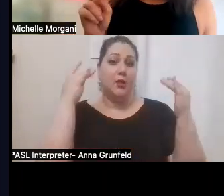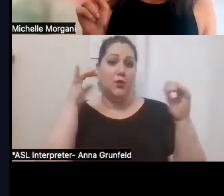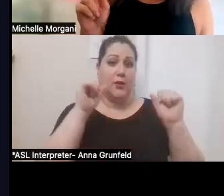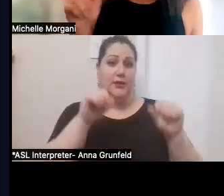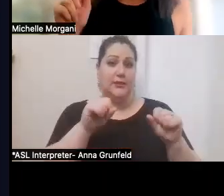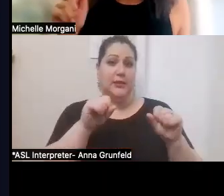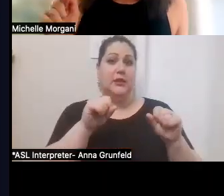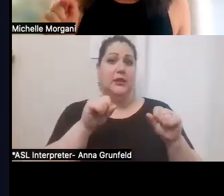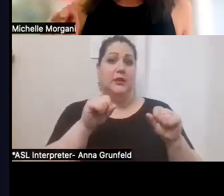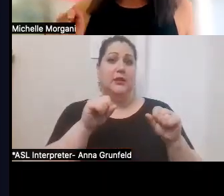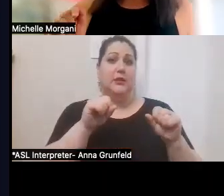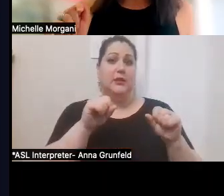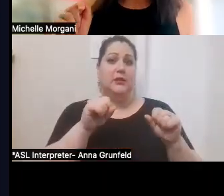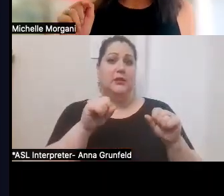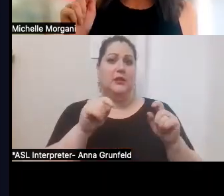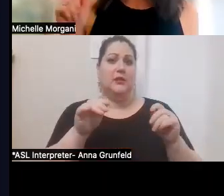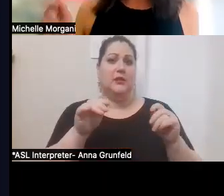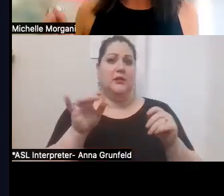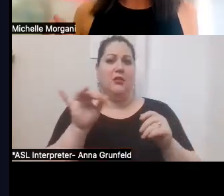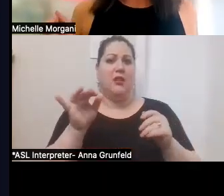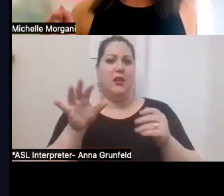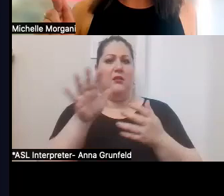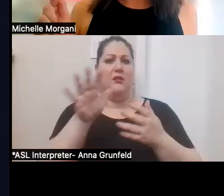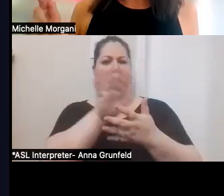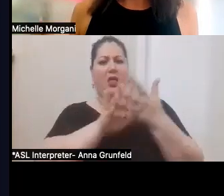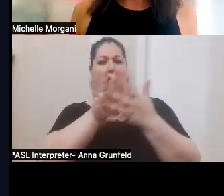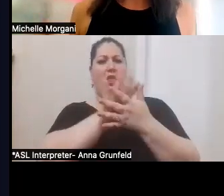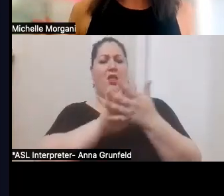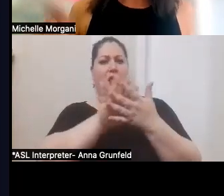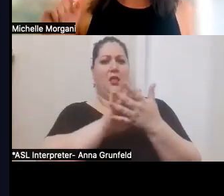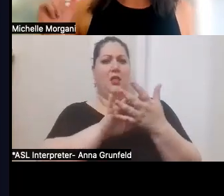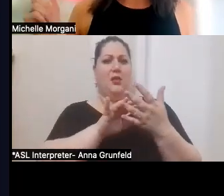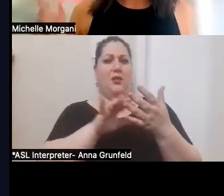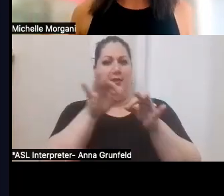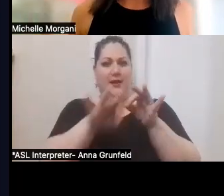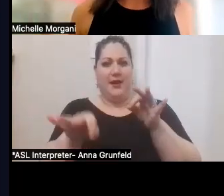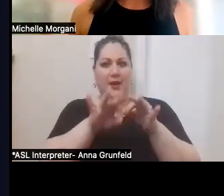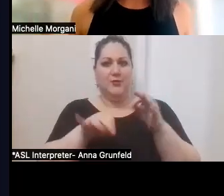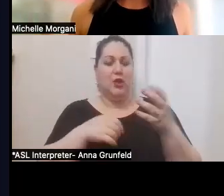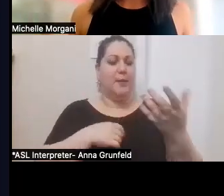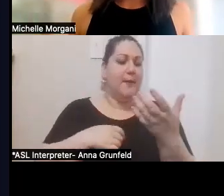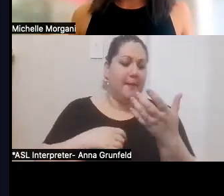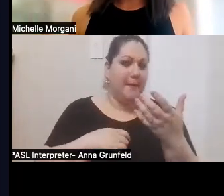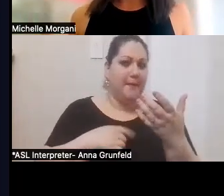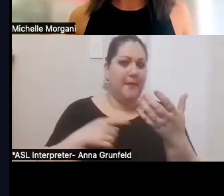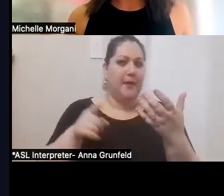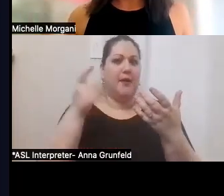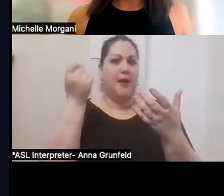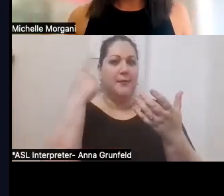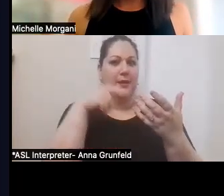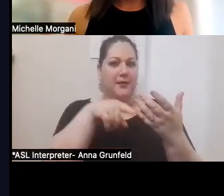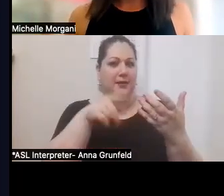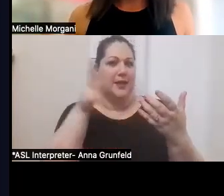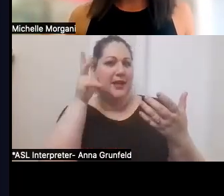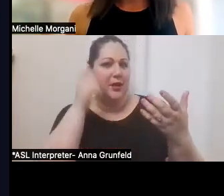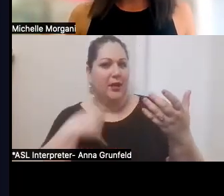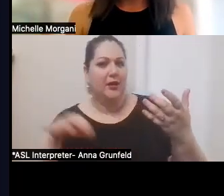sort of cloud over the captioning in any other ways if there are background noises. So, we just want to be mindful of those aspects as well.